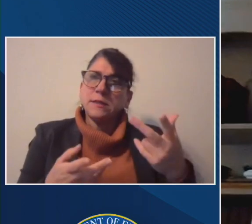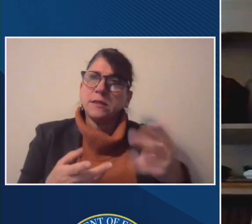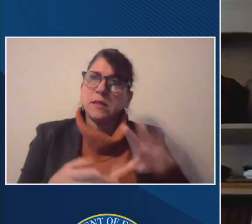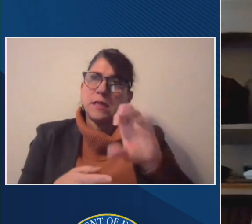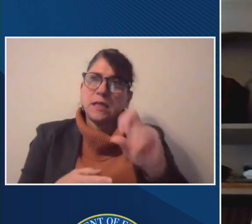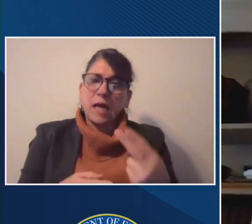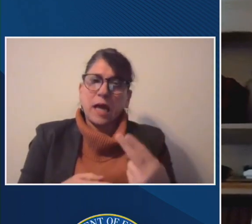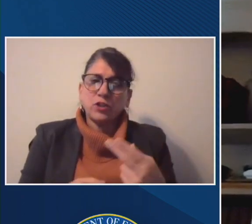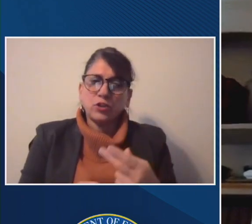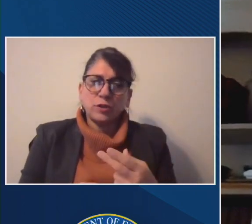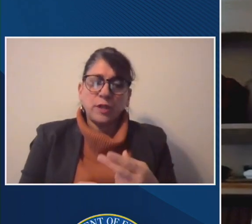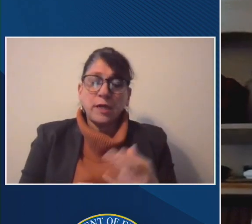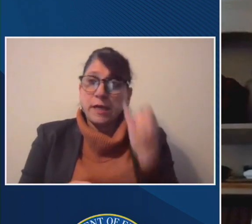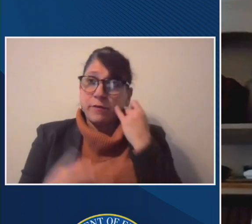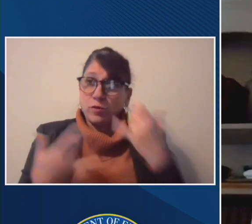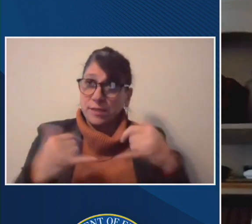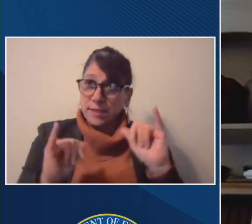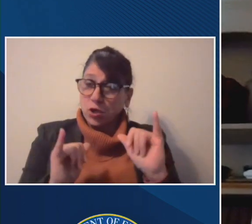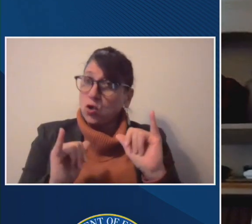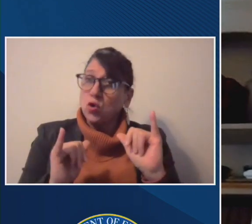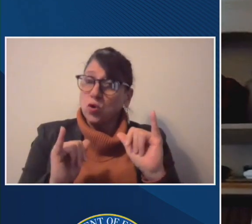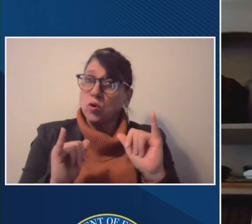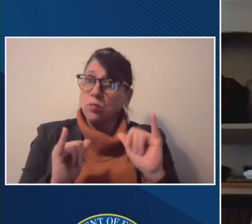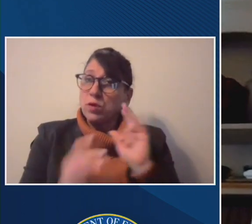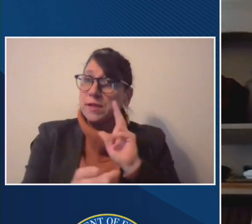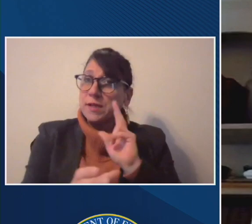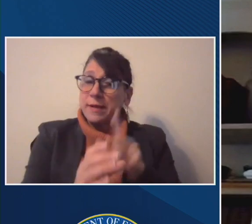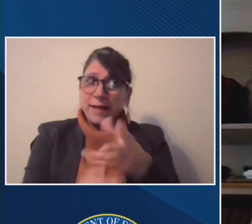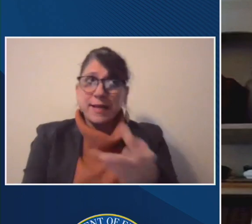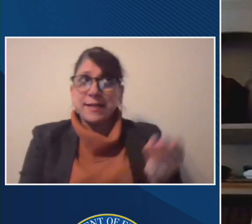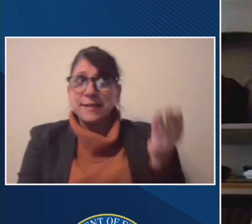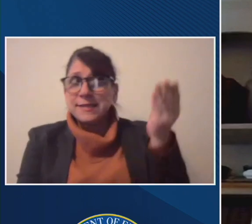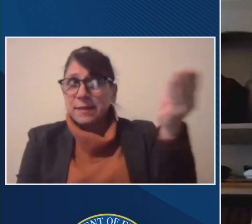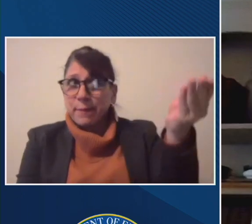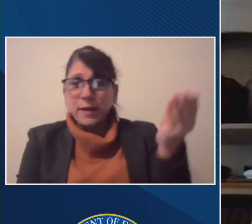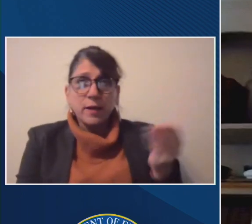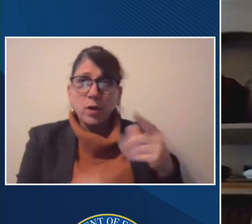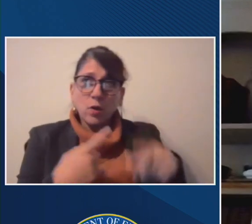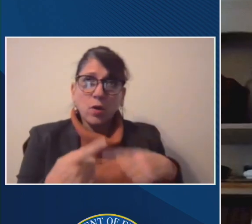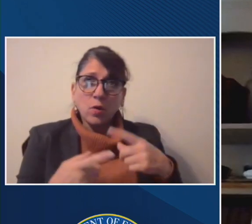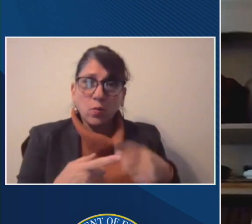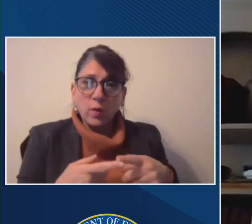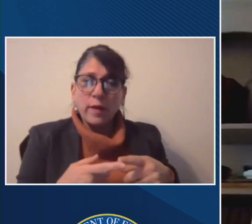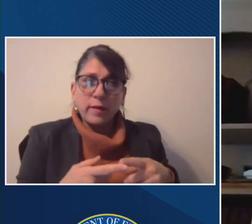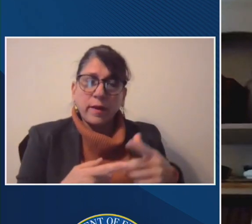still participating, they can turn in their- submit the request whenever they choose to do so. We don't we don't regulate that.